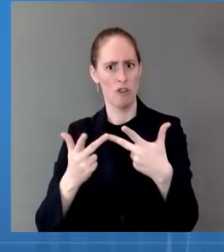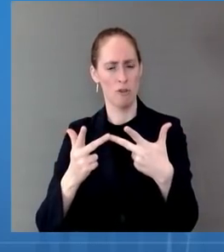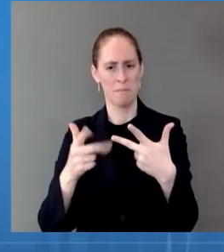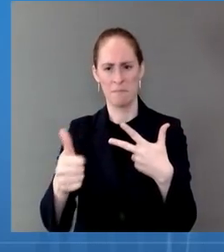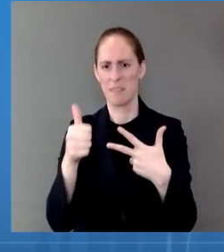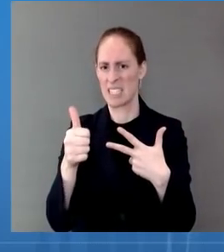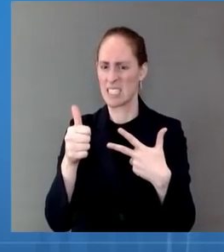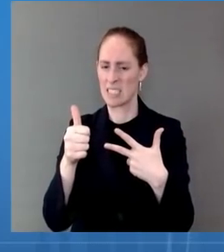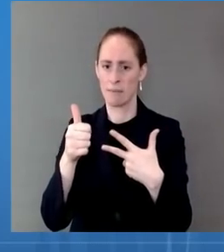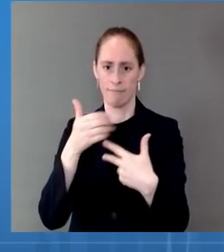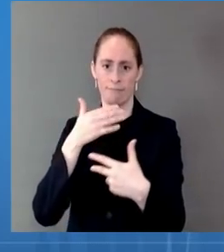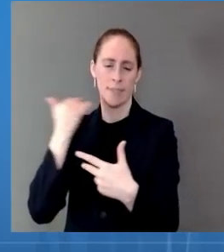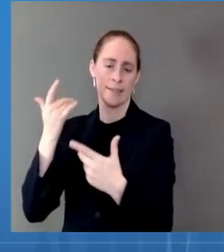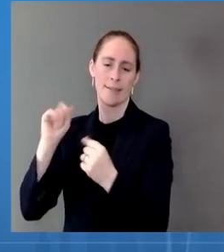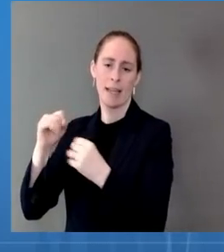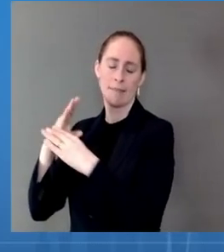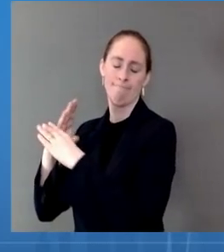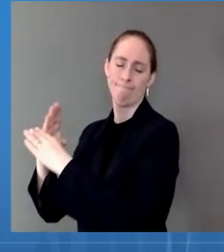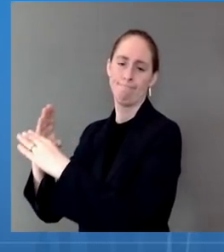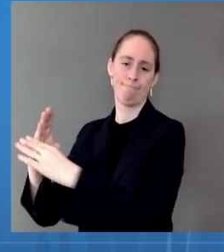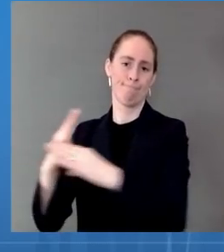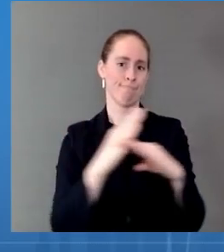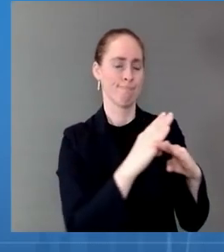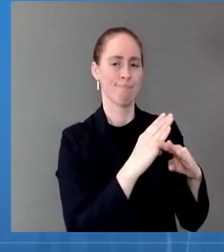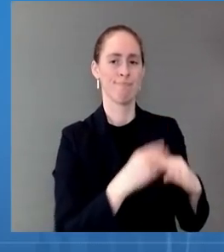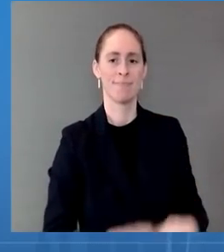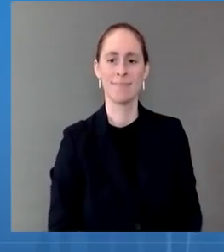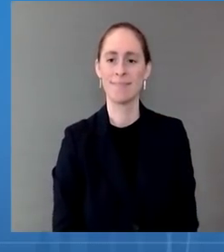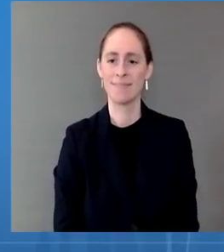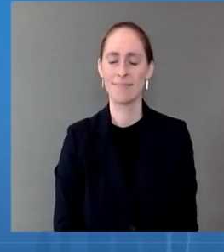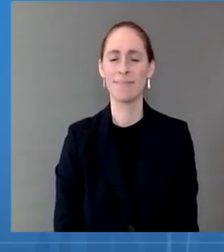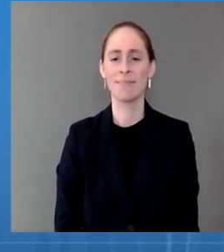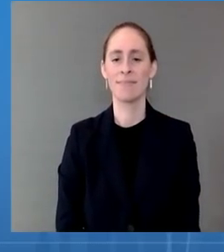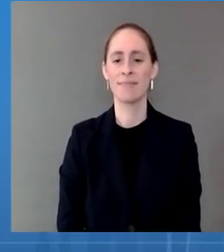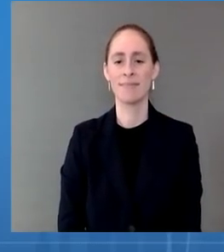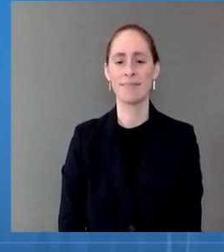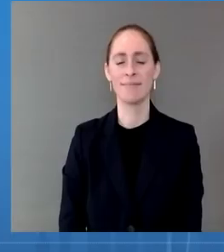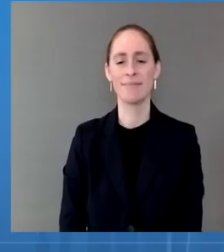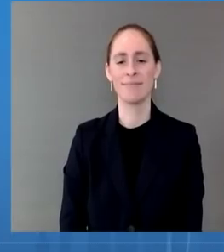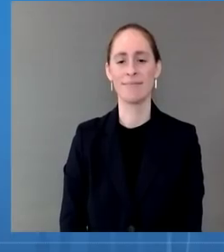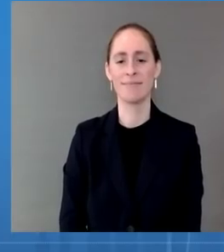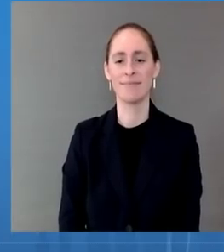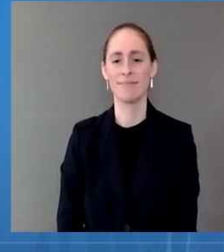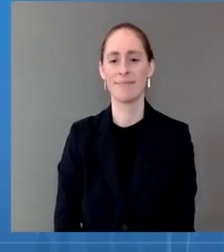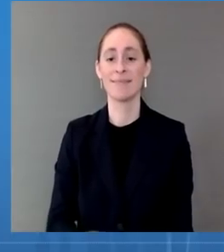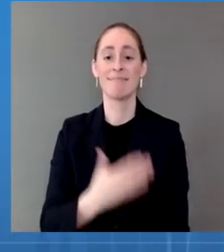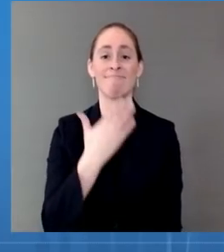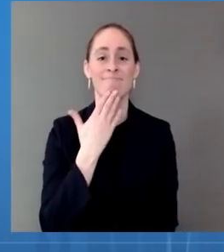Mr. Zients: Thanks, Dr. Fauci. Next, let's turn to Dr. Murthy to discuss the very important topic of the impact the pandemic